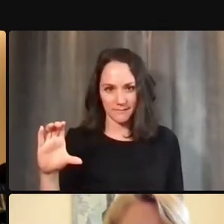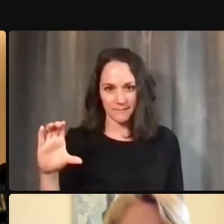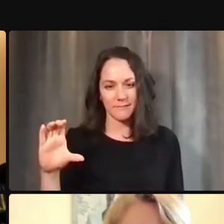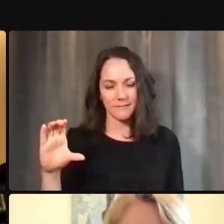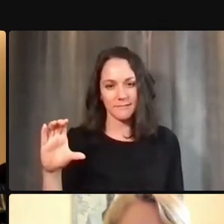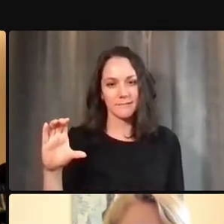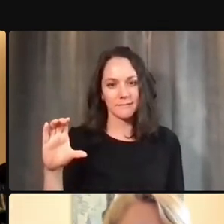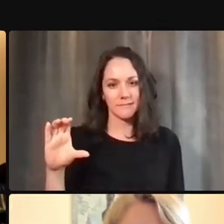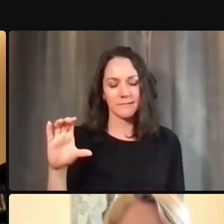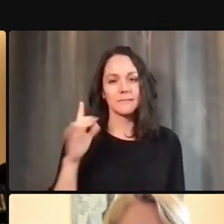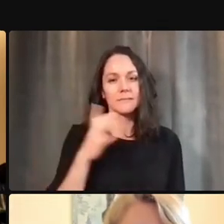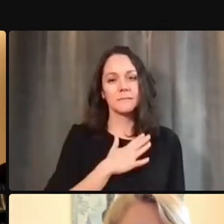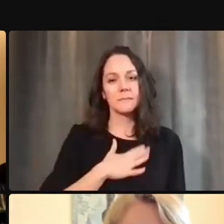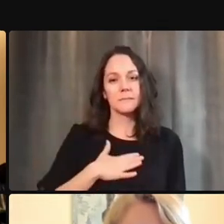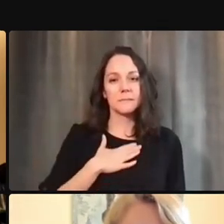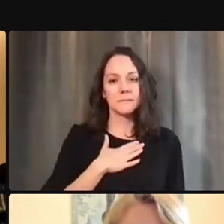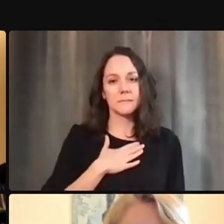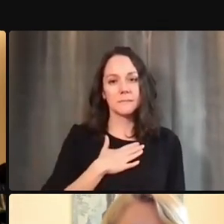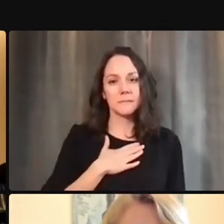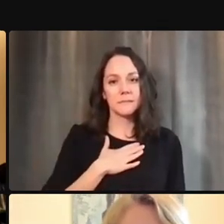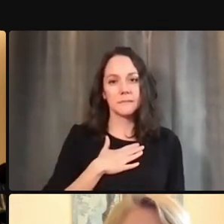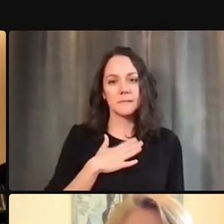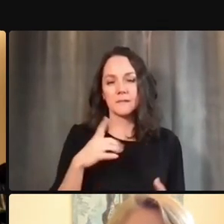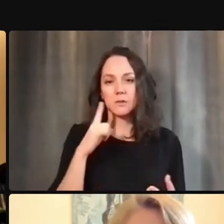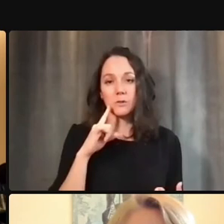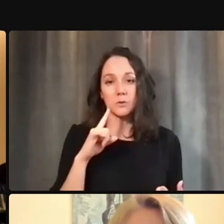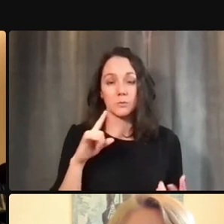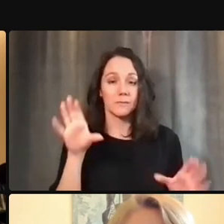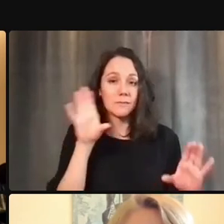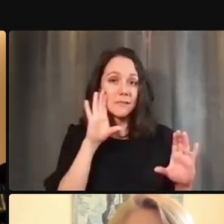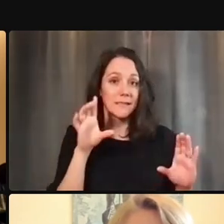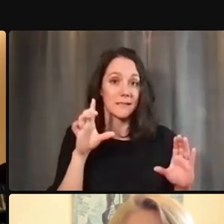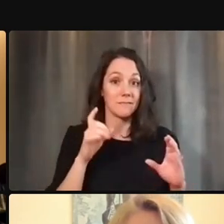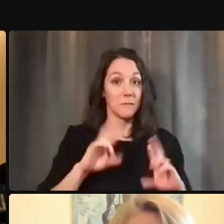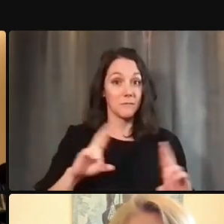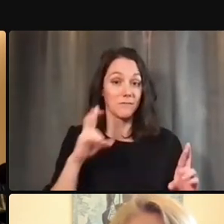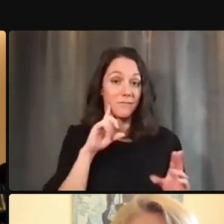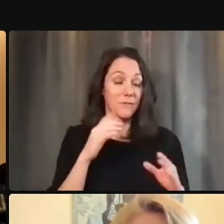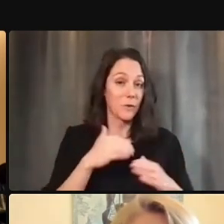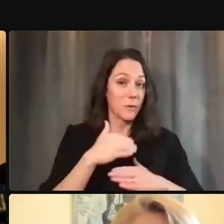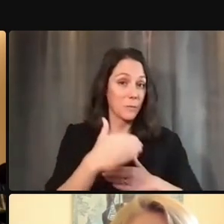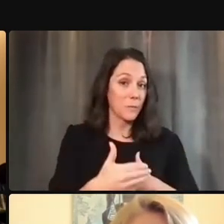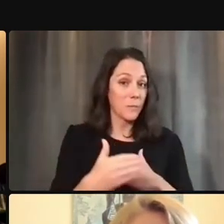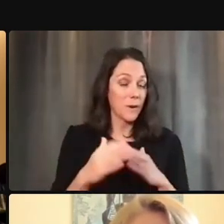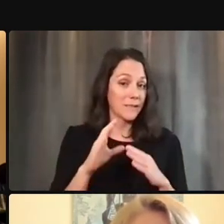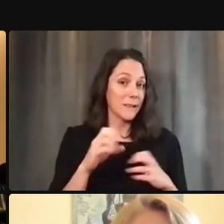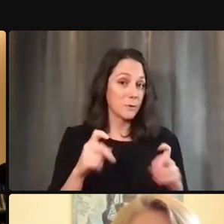to tune into more opportunities involved in cultural access forum